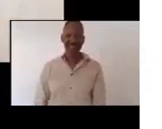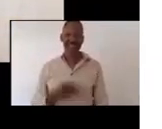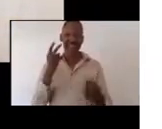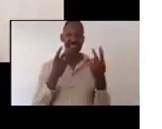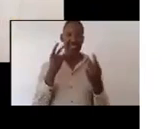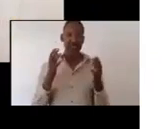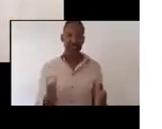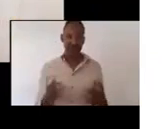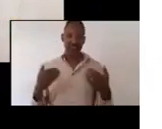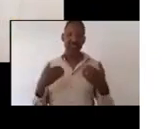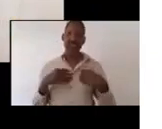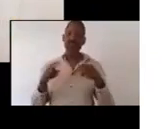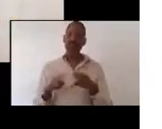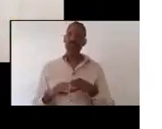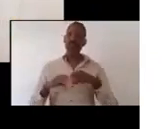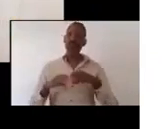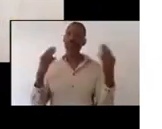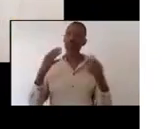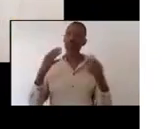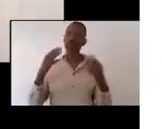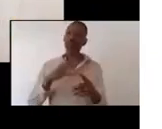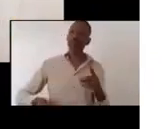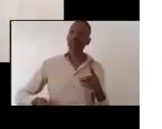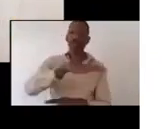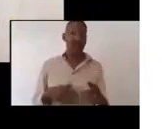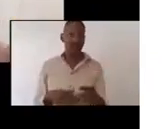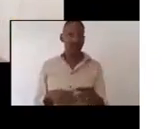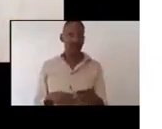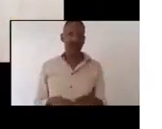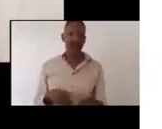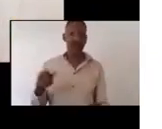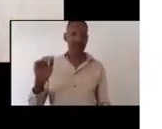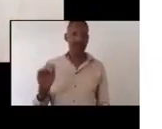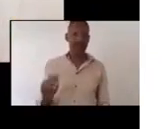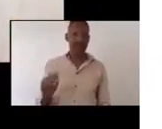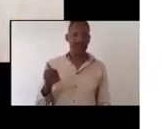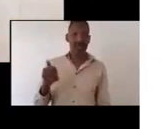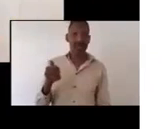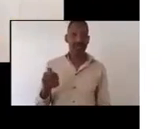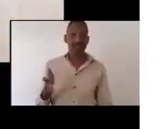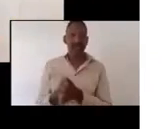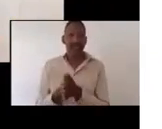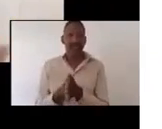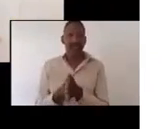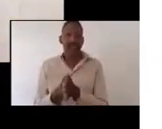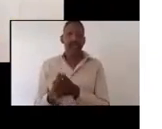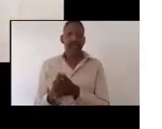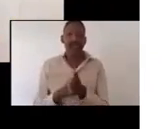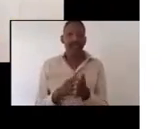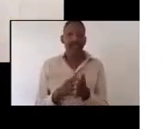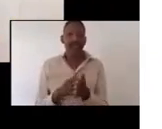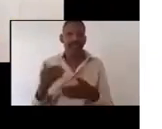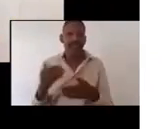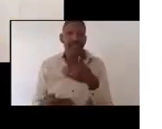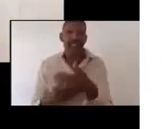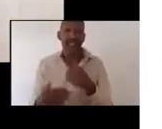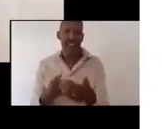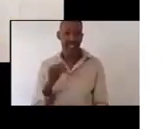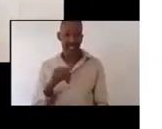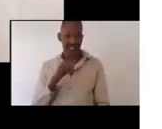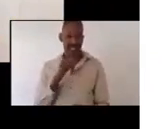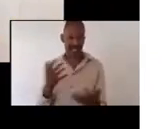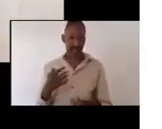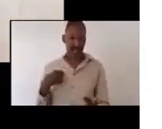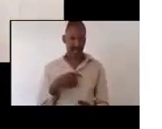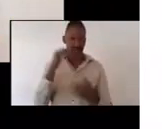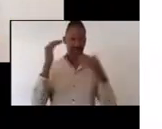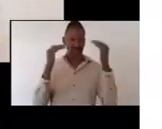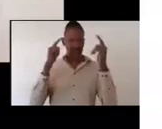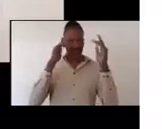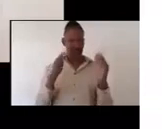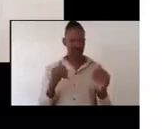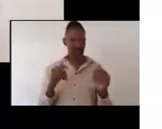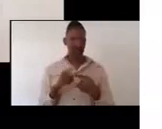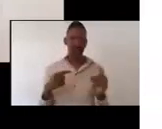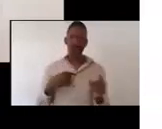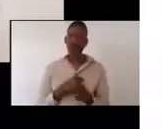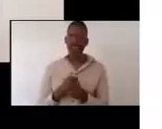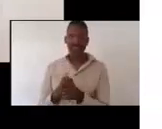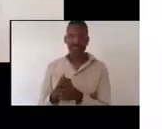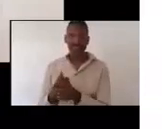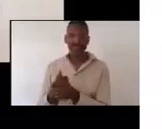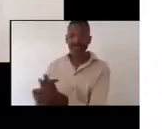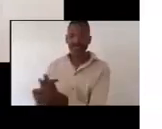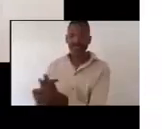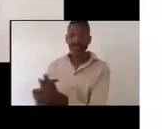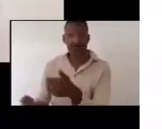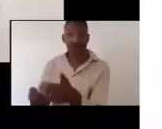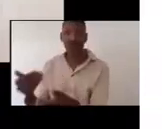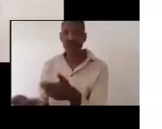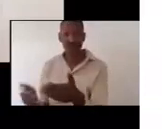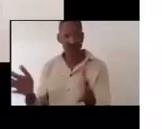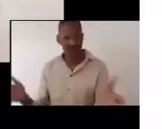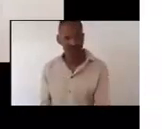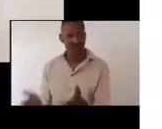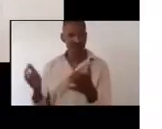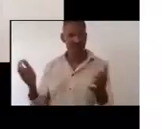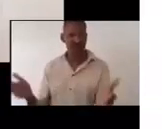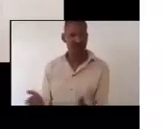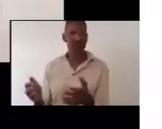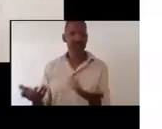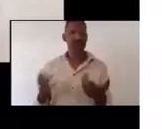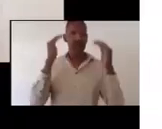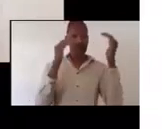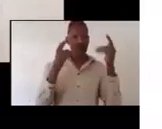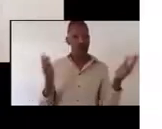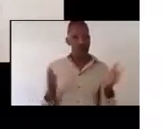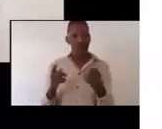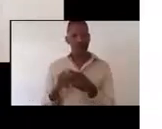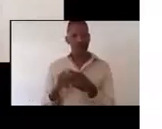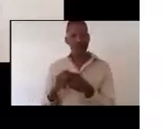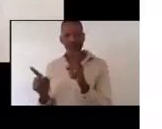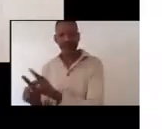Ultimately, child goes in a certain direction, and we go with them, even if it's not what we originally planned for or expected, we model and encourage adults to engage with their child, wherever they are, and from explorations asking their child to make